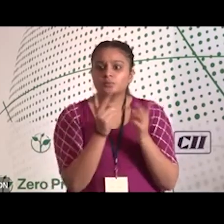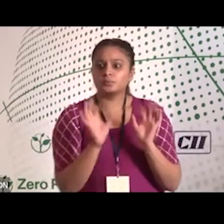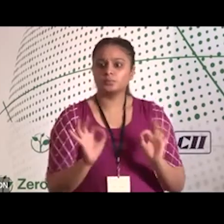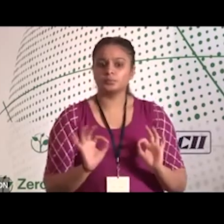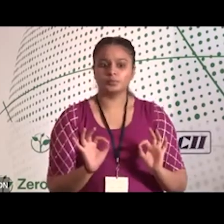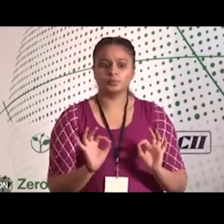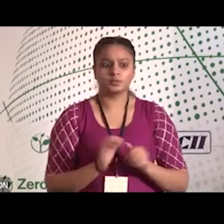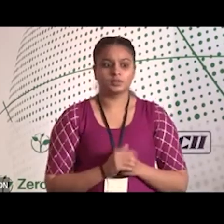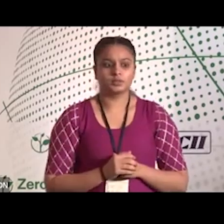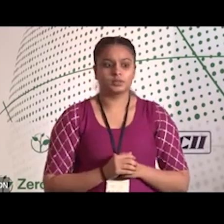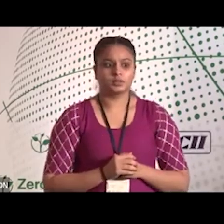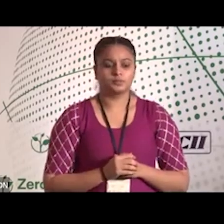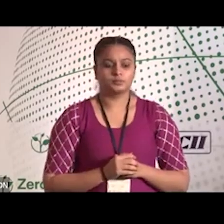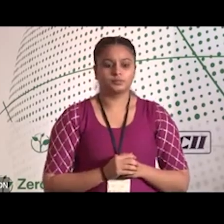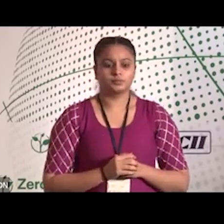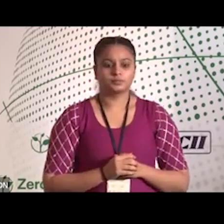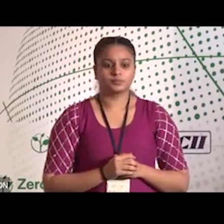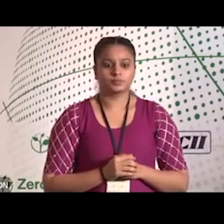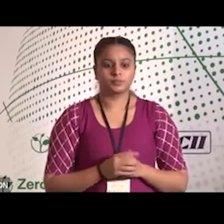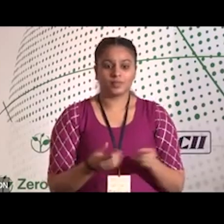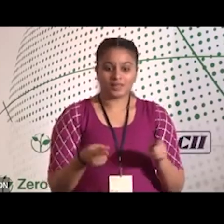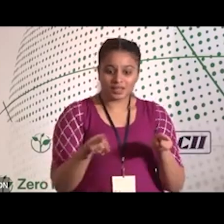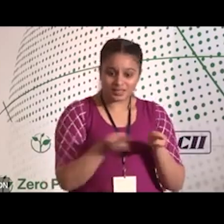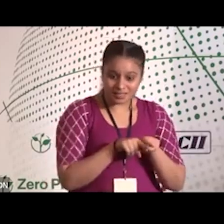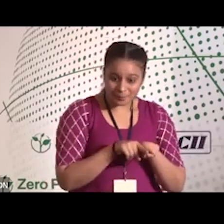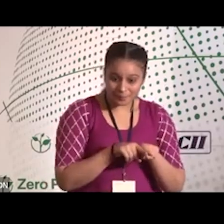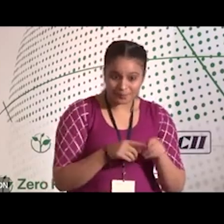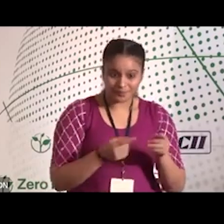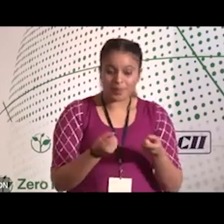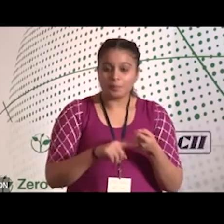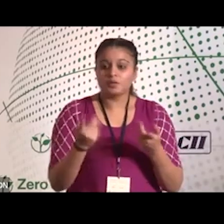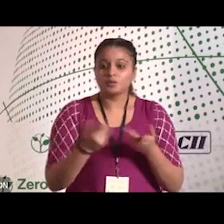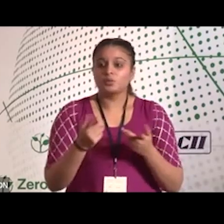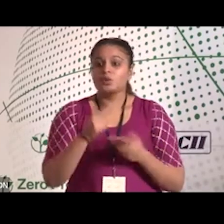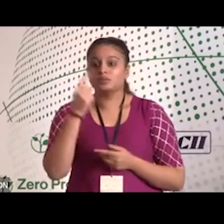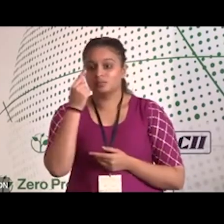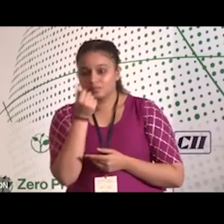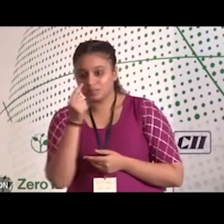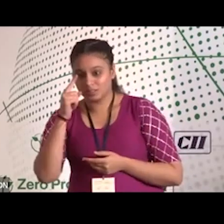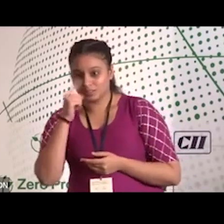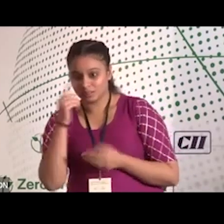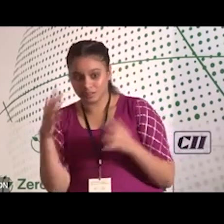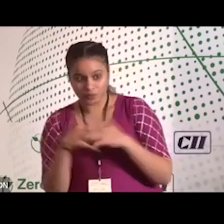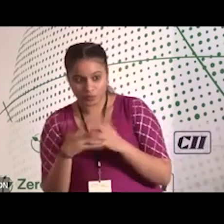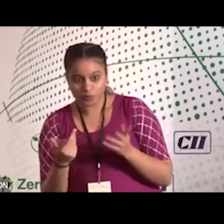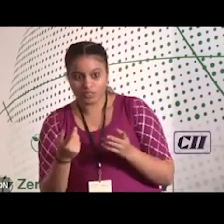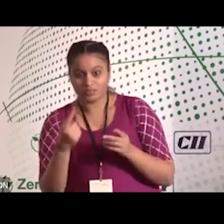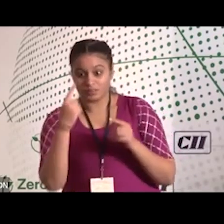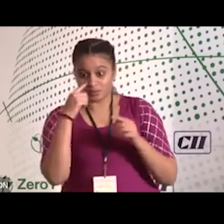And exactly what happens in gender. We all know that if a woman with disability gets money